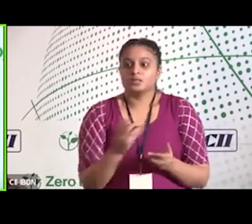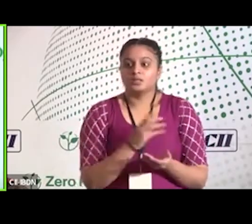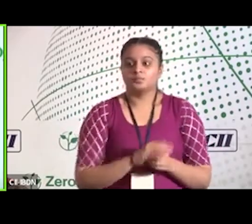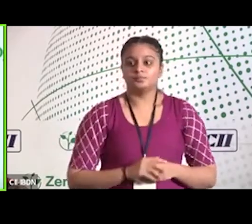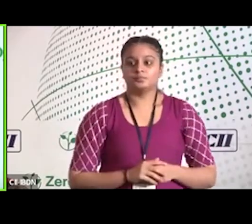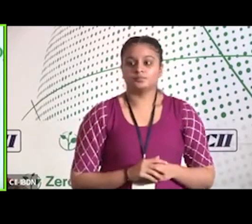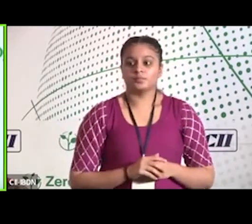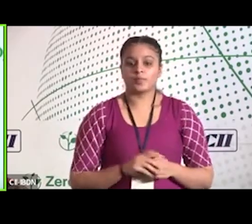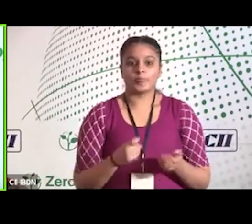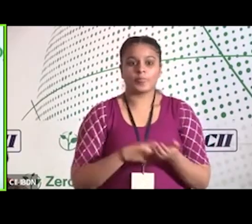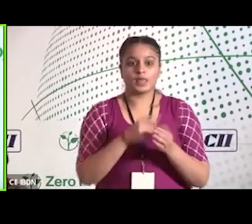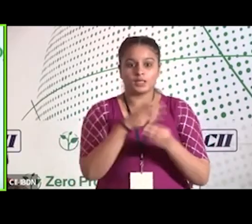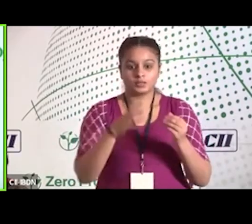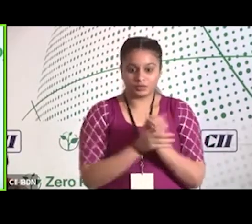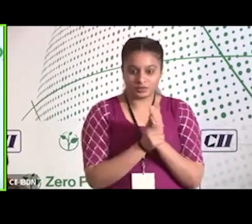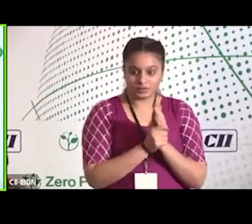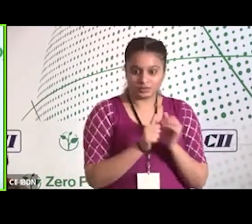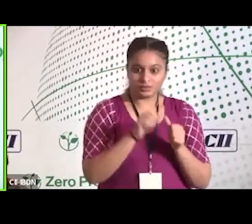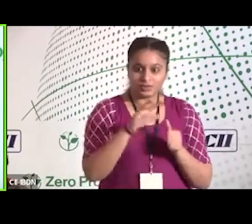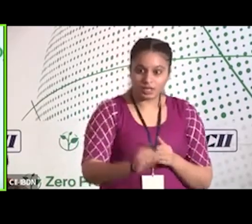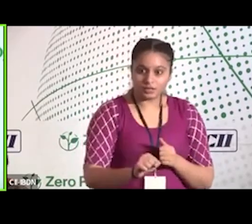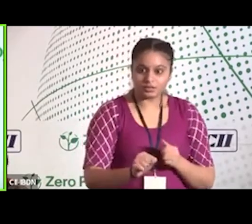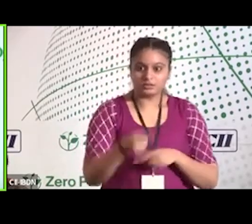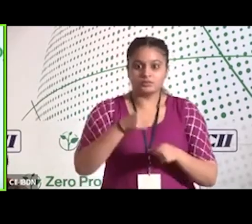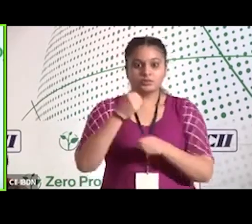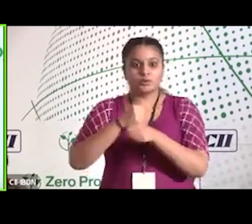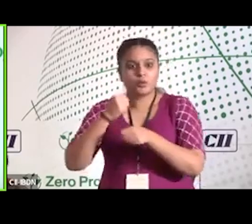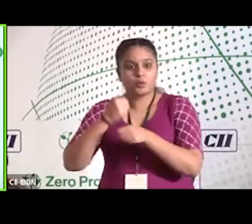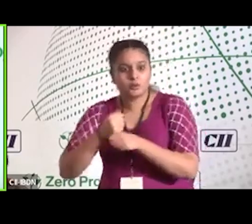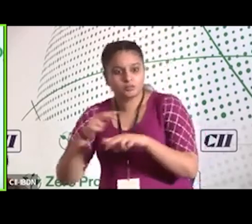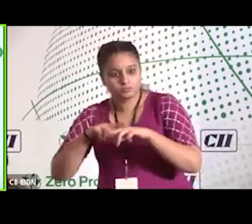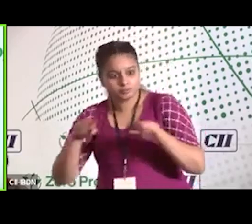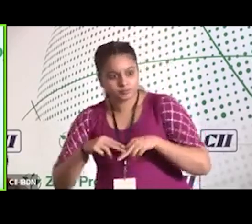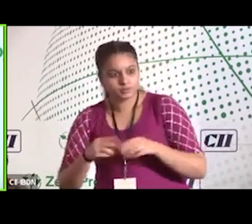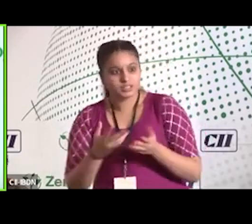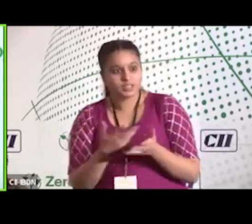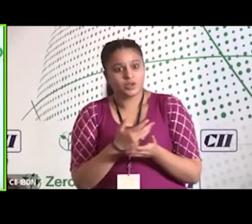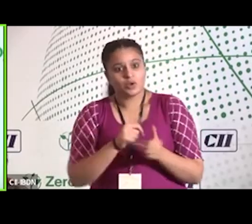accessing resources, the loan schemes, the government facility.